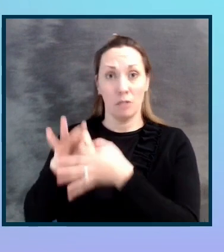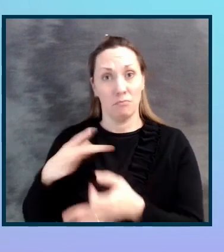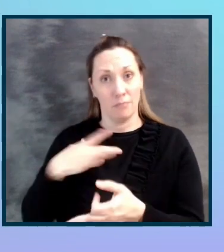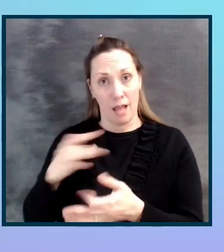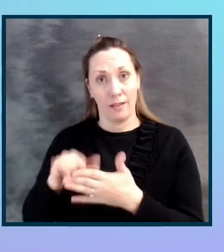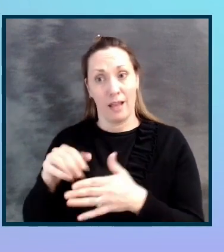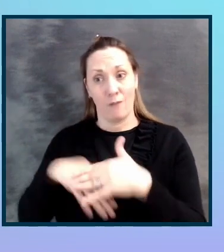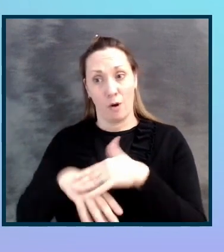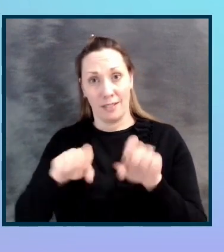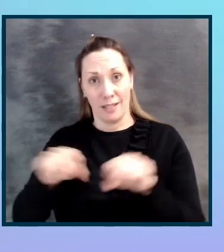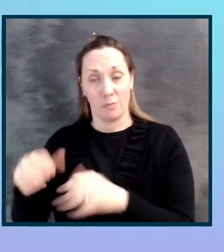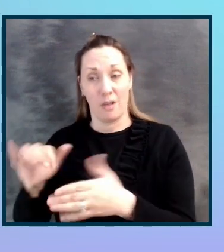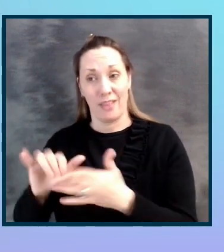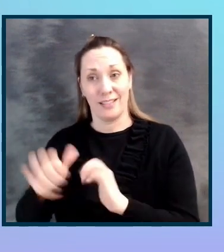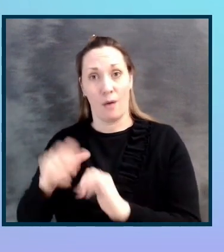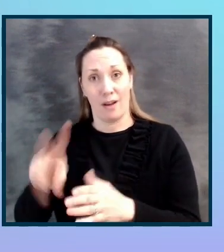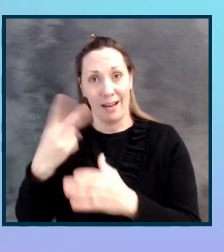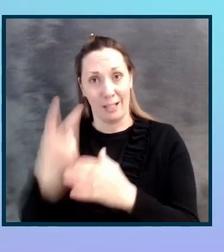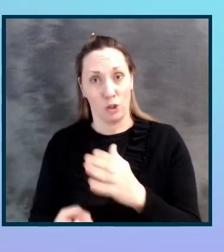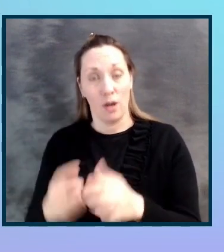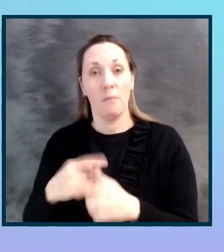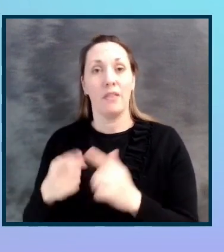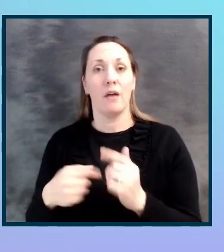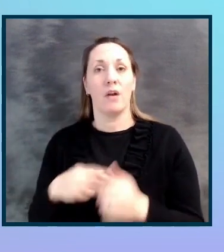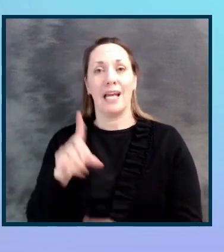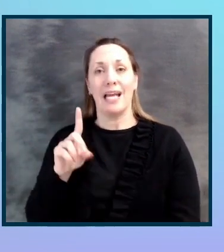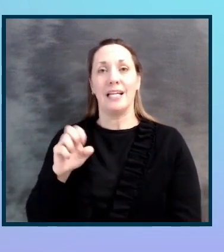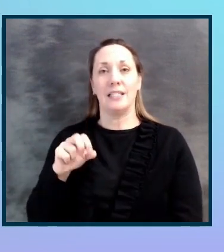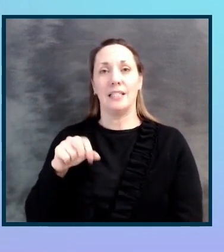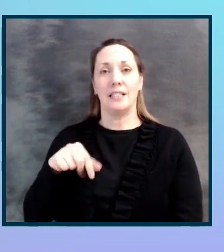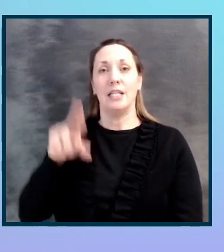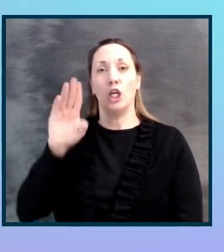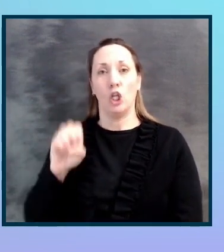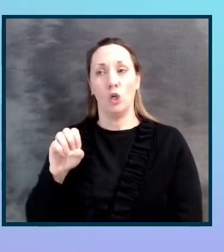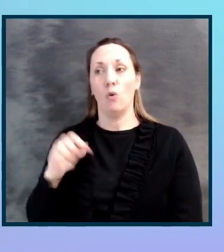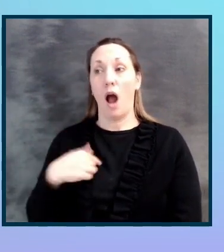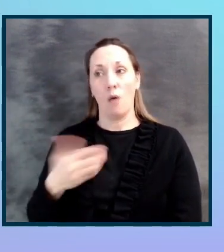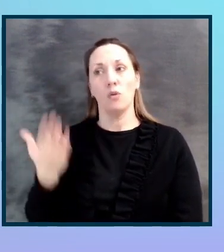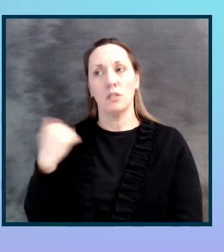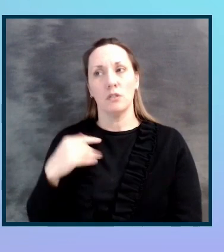That's how I got into it. And then when I came to DQ, I actually was doing development work.